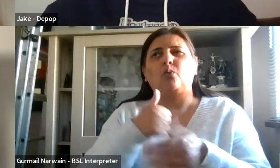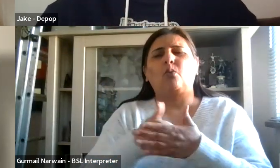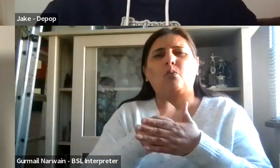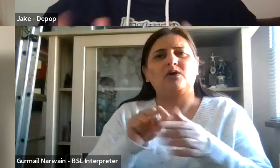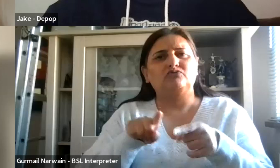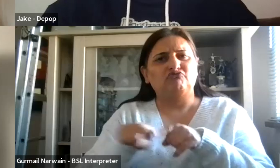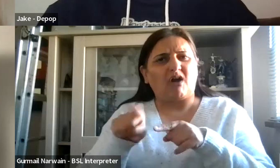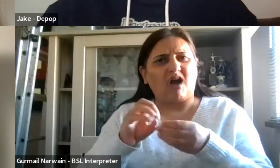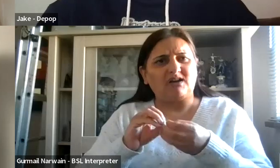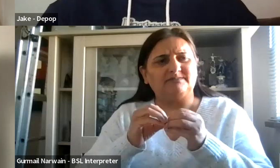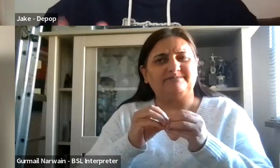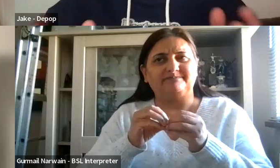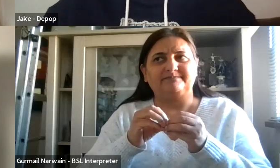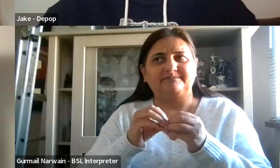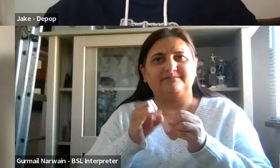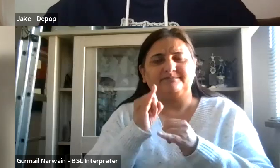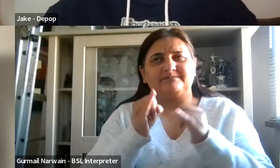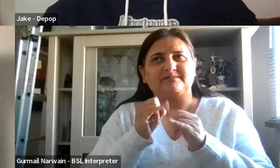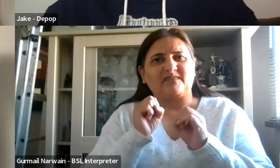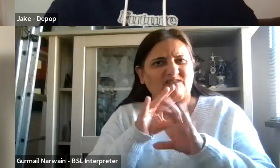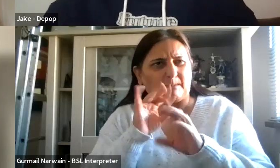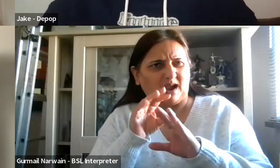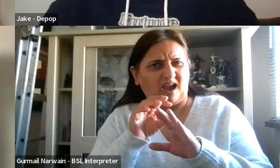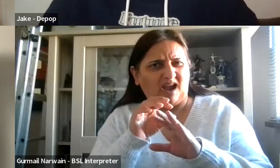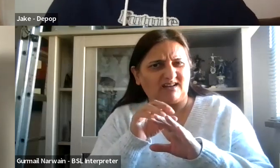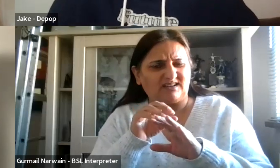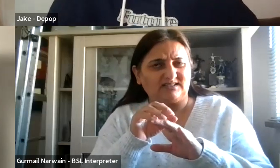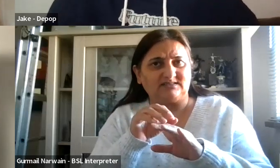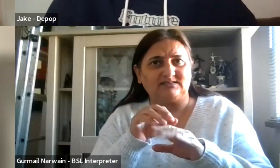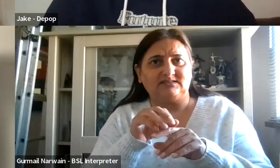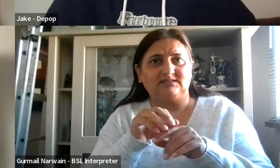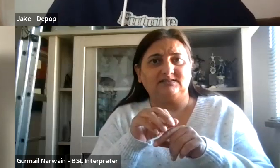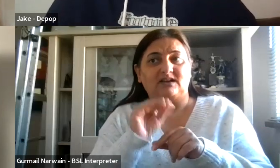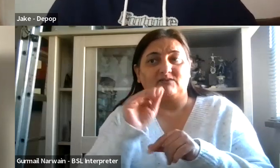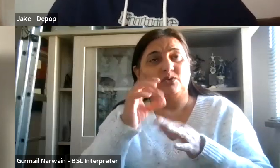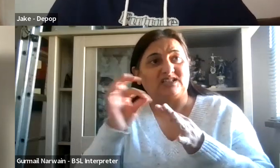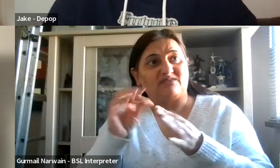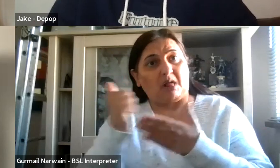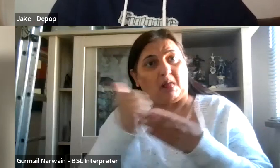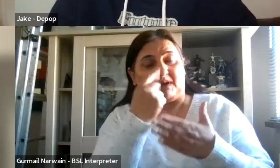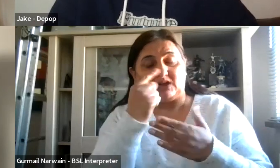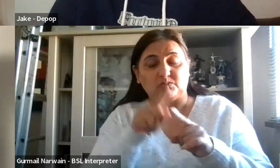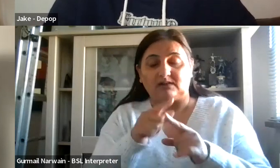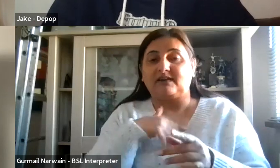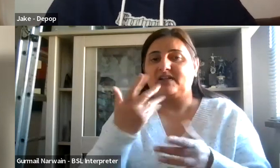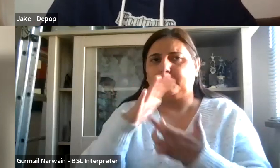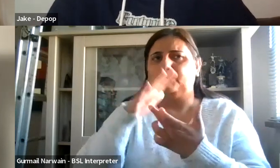of constructive feedback that might help you with future interviews as well, so that's really really important. For us. certain members of the team we'll create construct Ty feedback that may help you with future